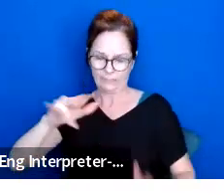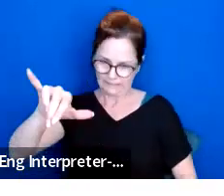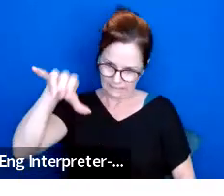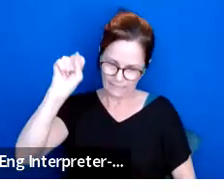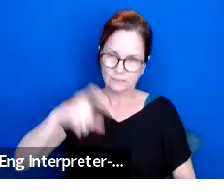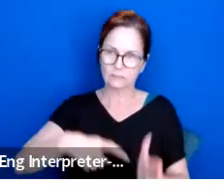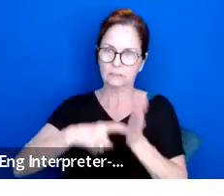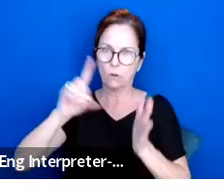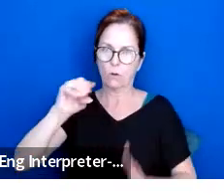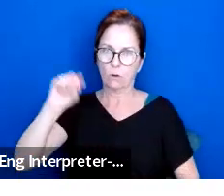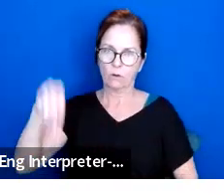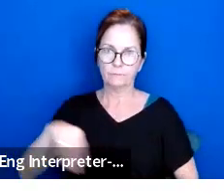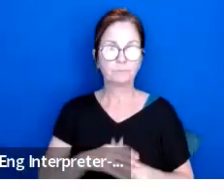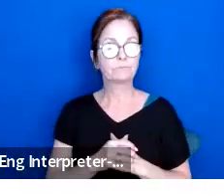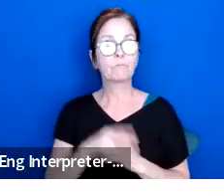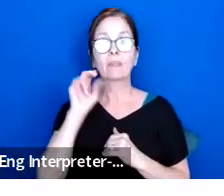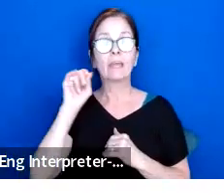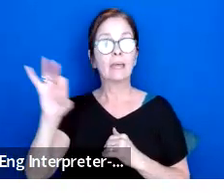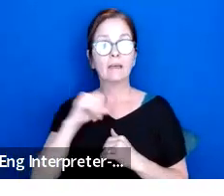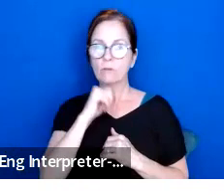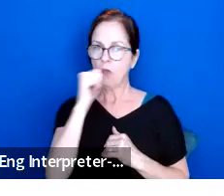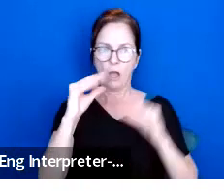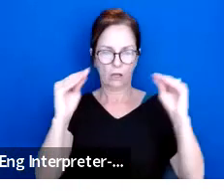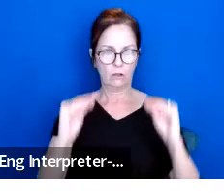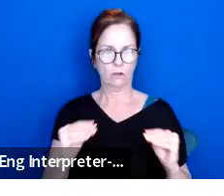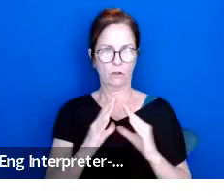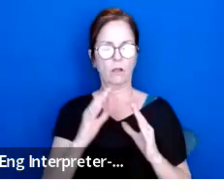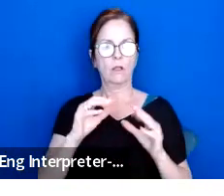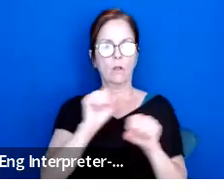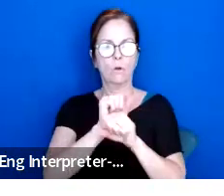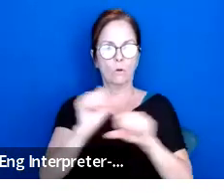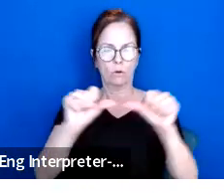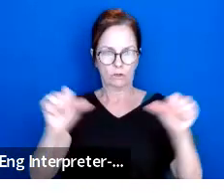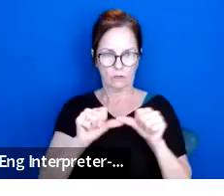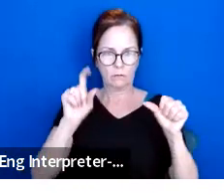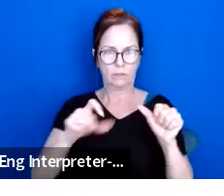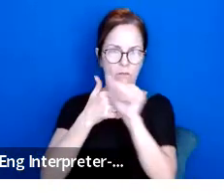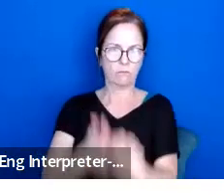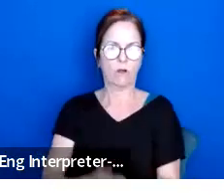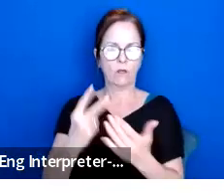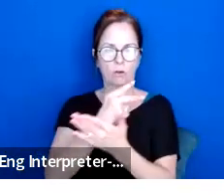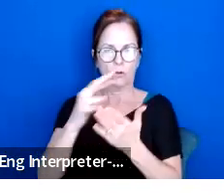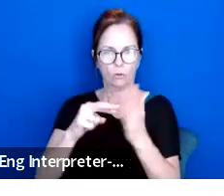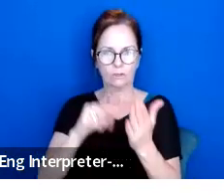So we're not instructional. Workstation reviews must follow the rules, as listed in the contract, counselors, coordinators, and library.